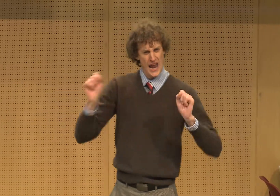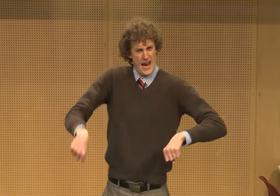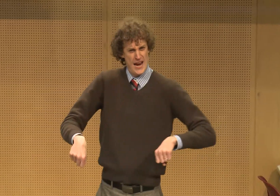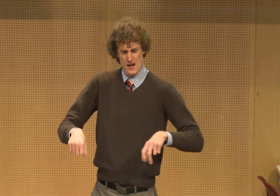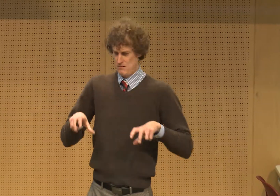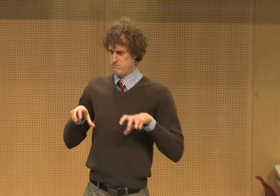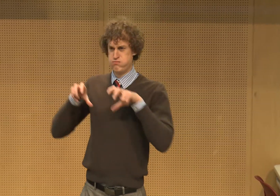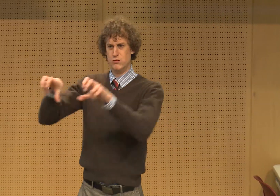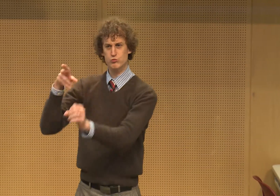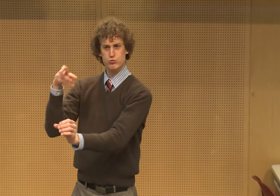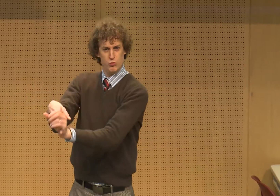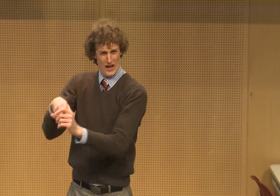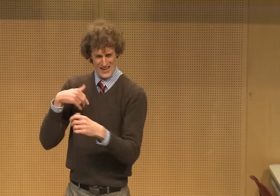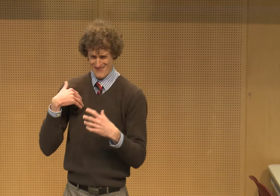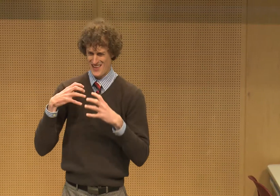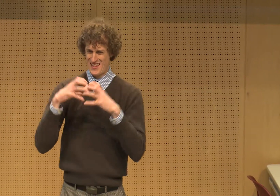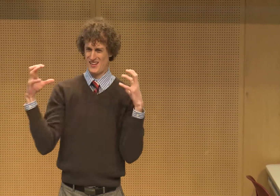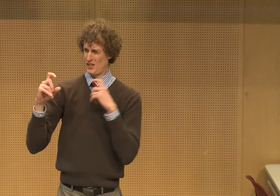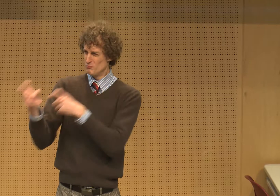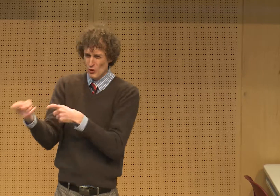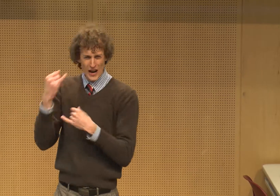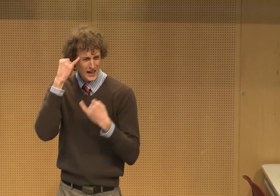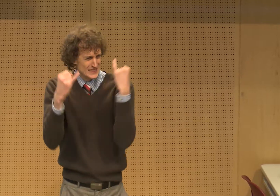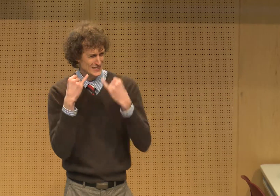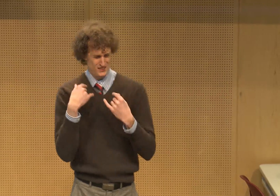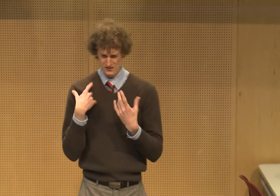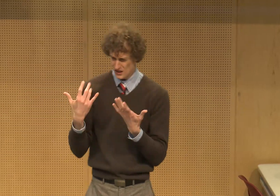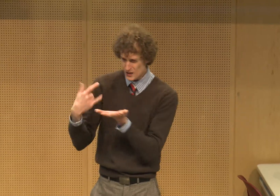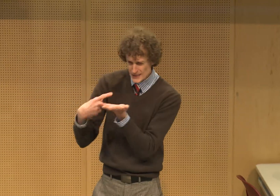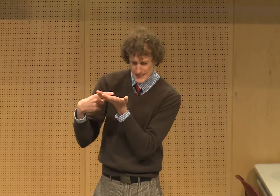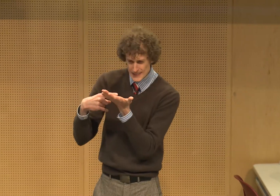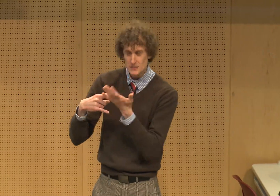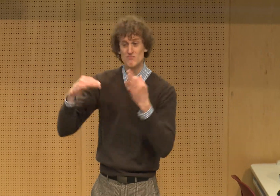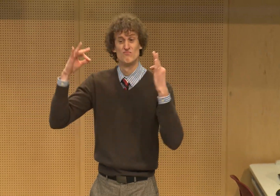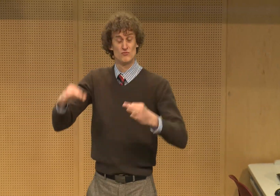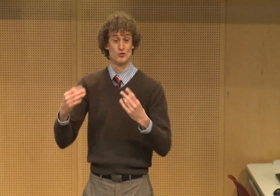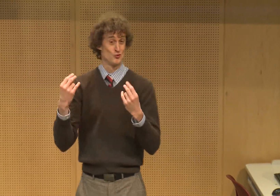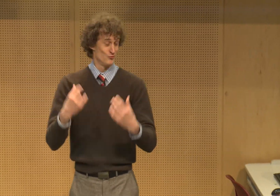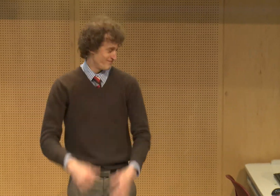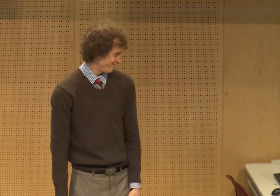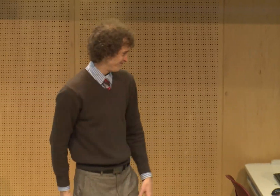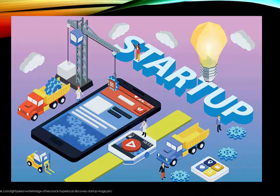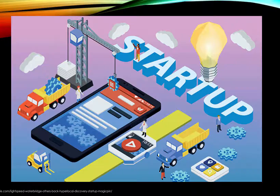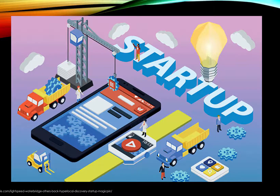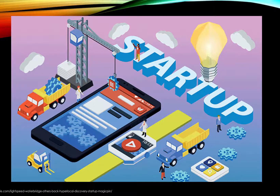but that is something that got started, and I know that there were a lot of products